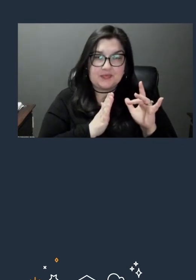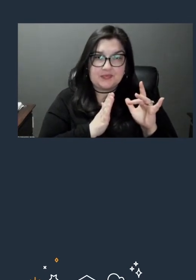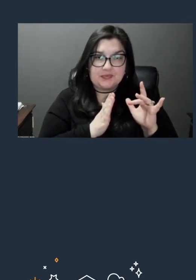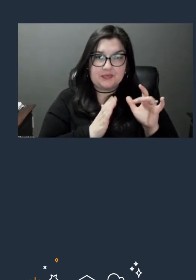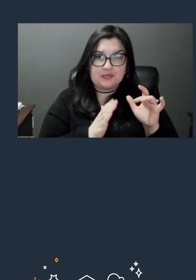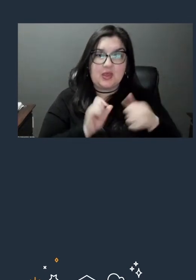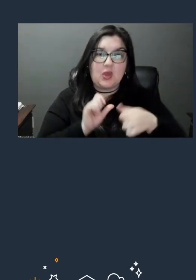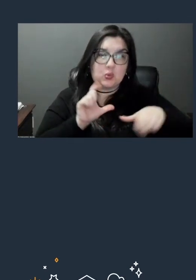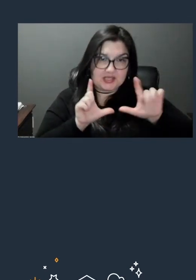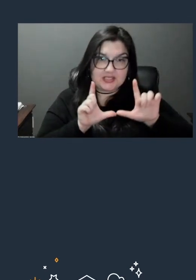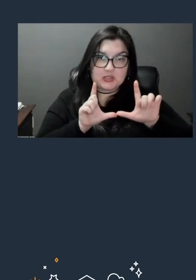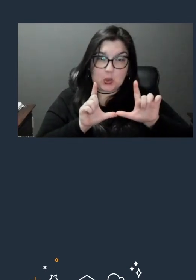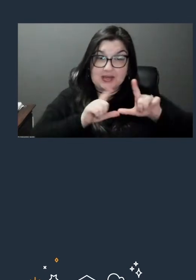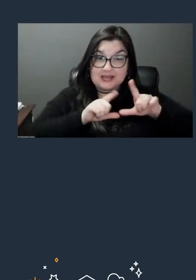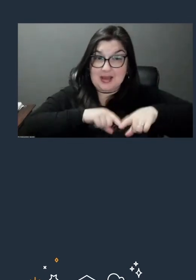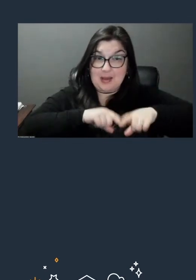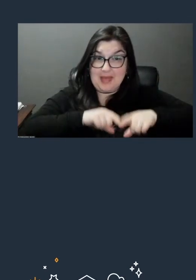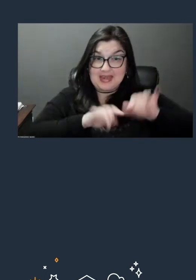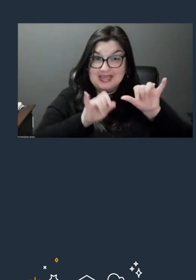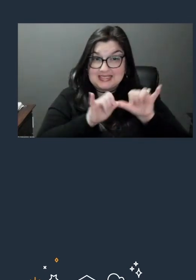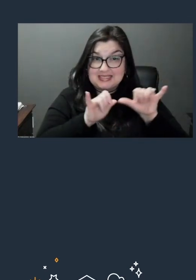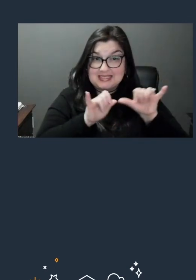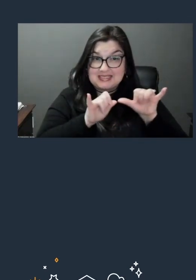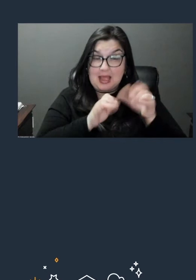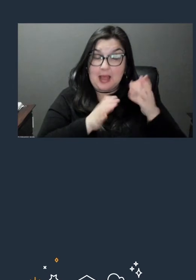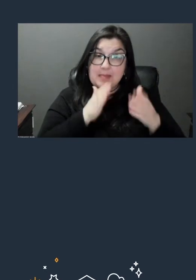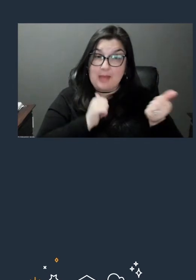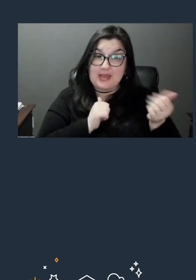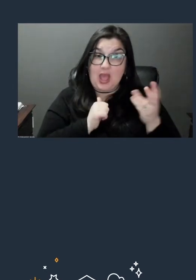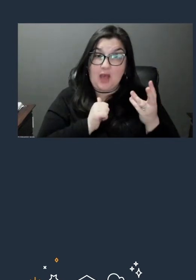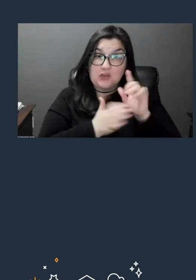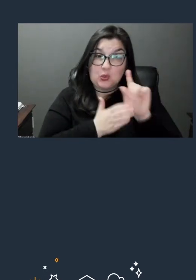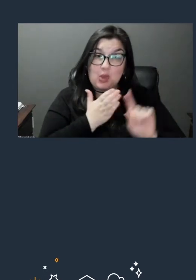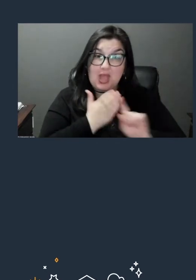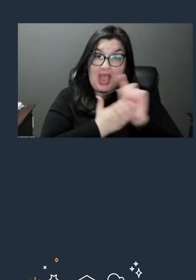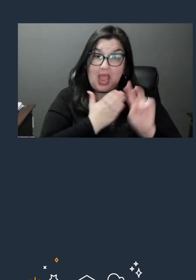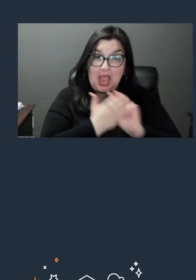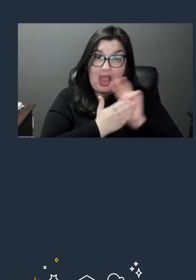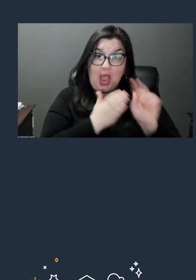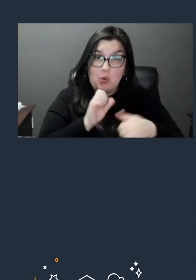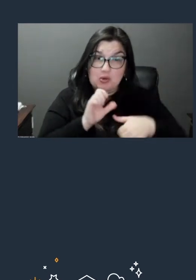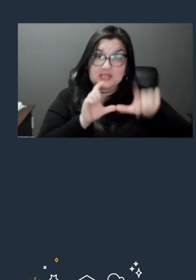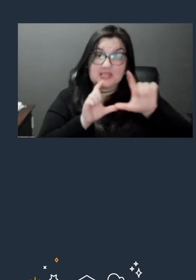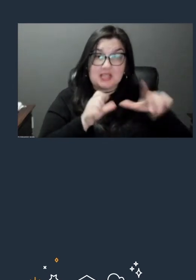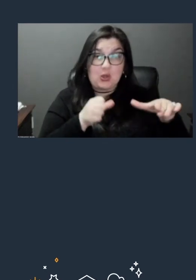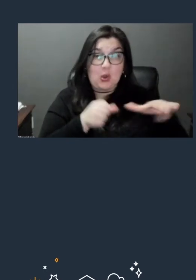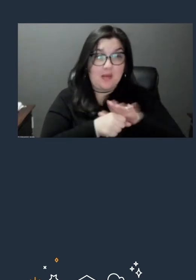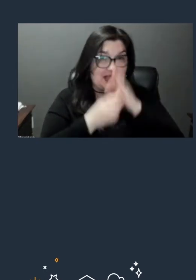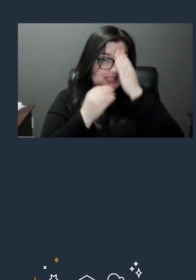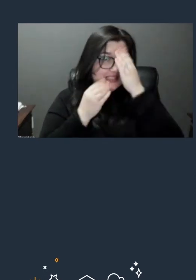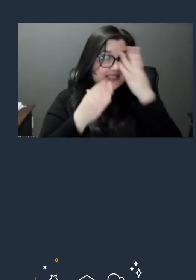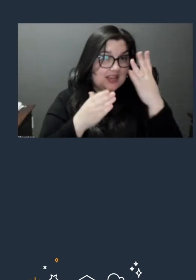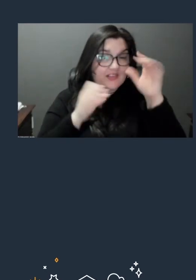it might take a few hours to restore that complete data. And you can check your status from our dashboard.